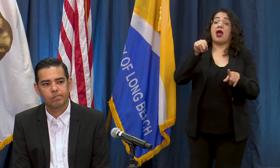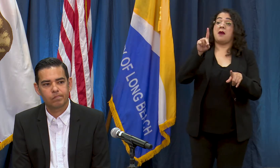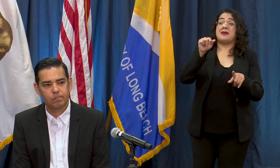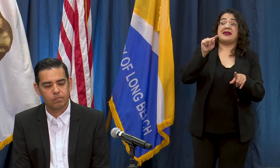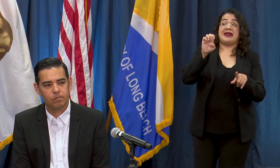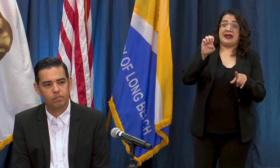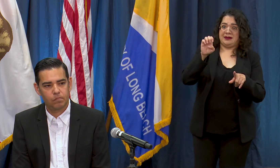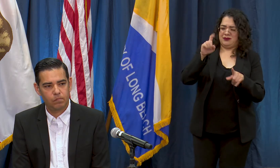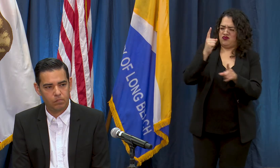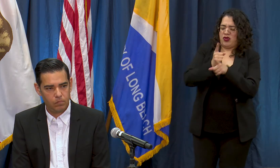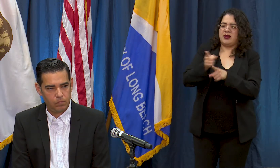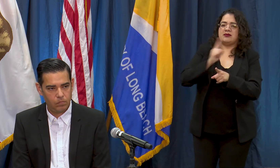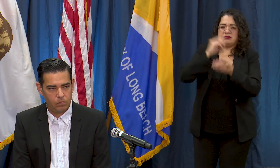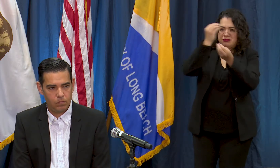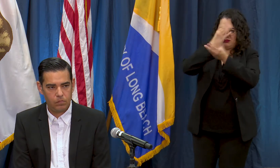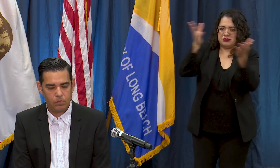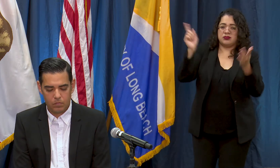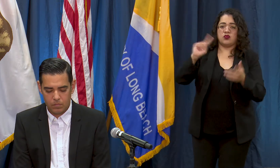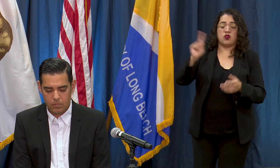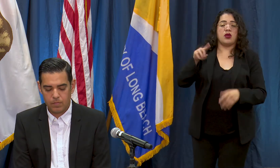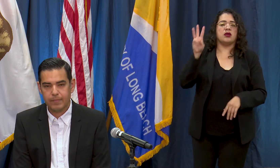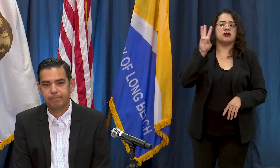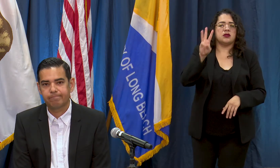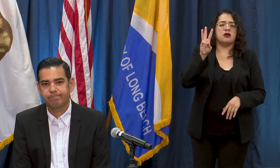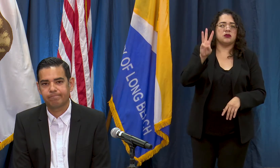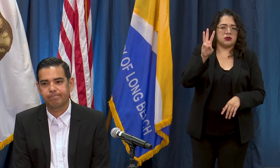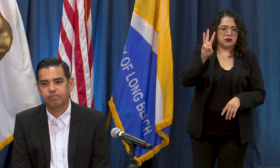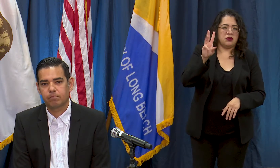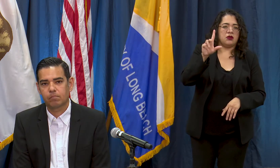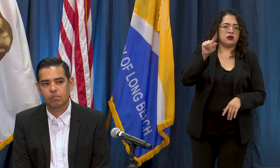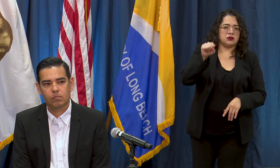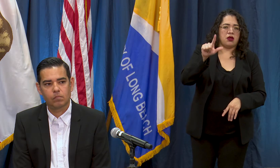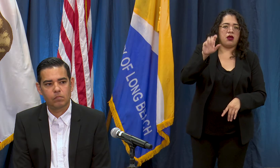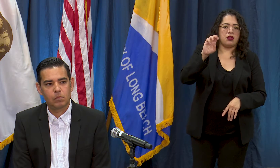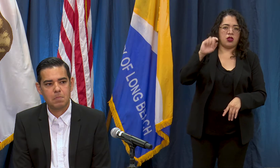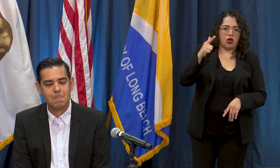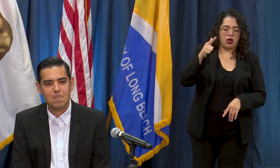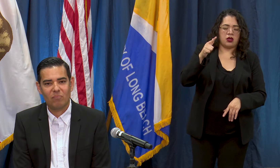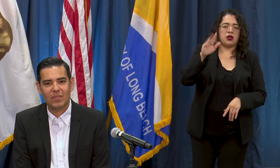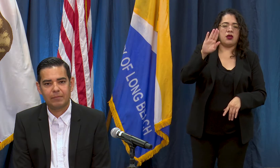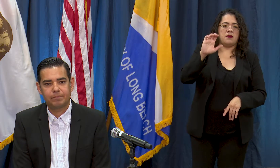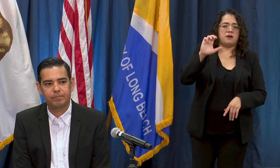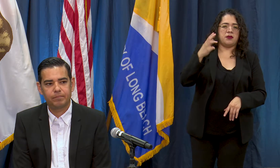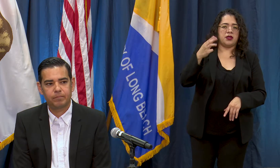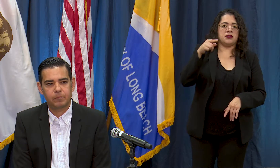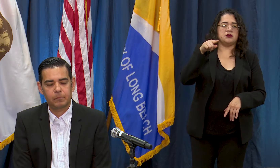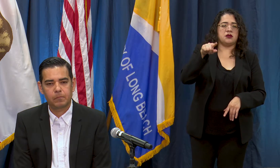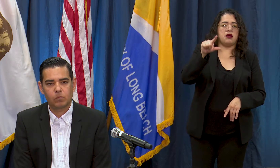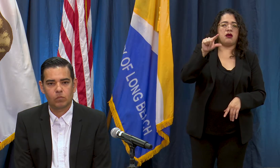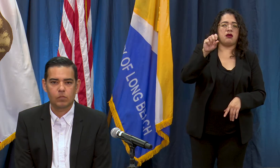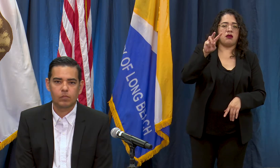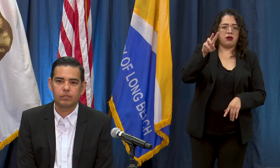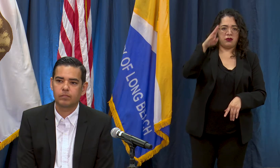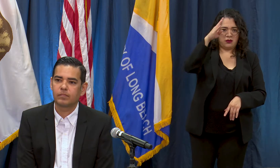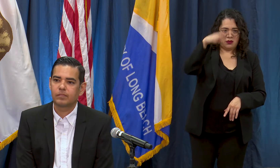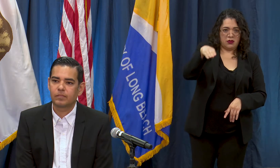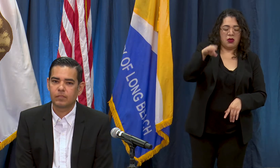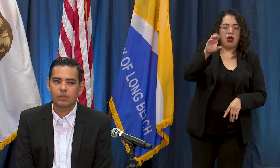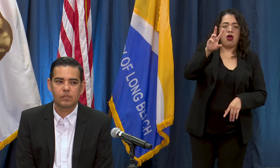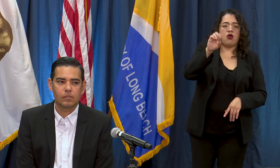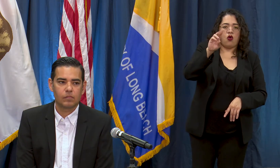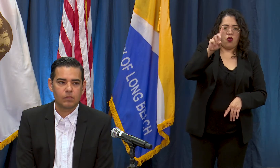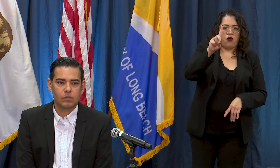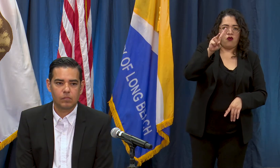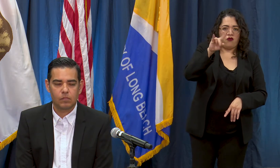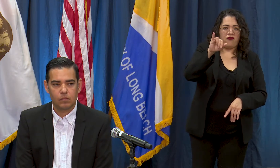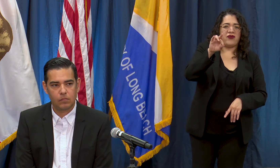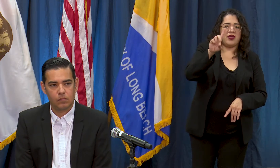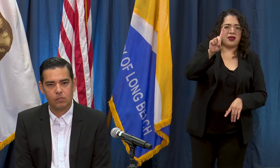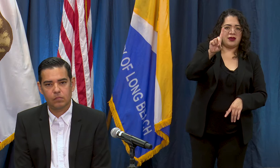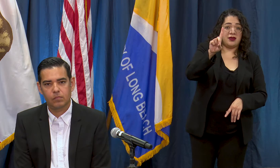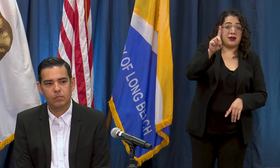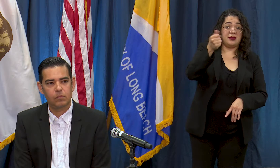if you want please visit us at LongBeach.gov/covid19 and you'll be able to get more information